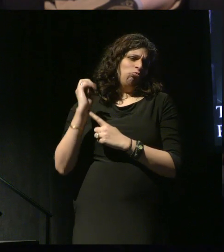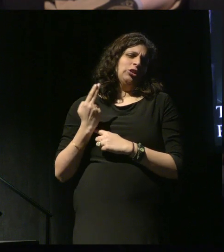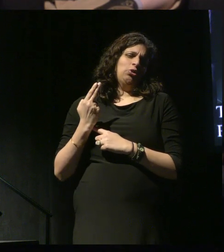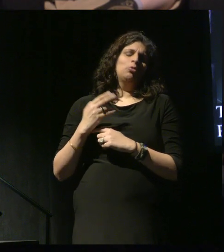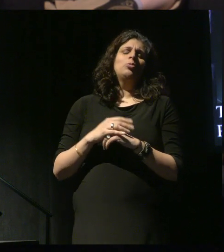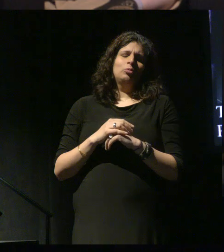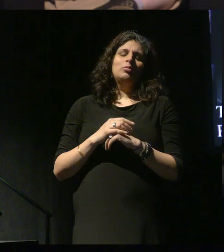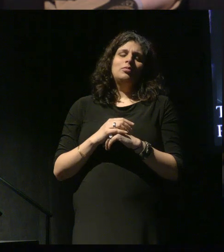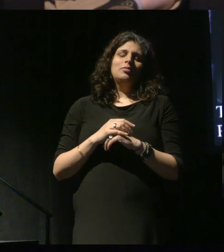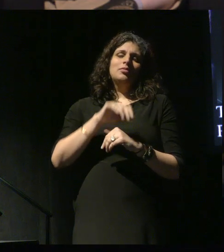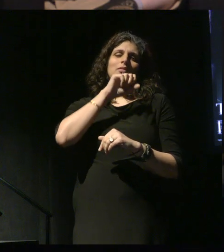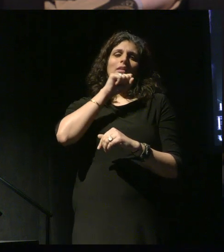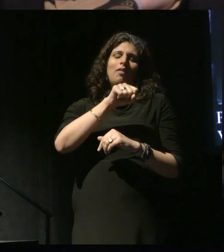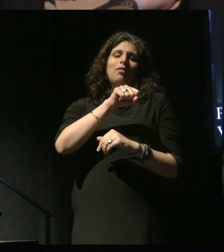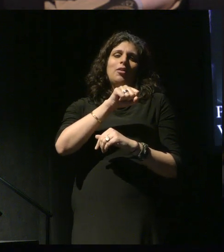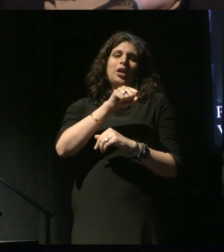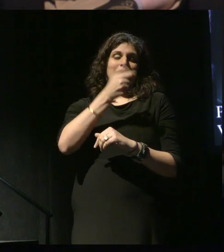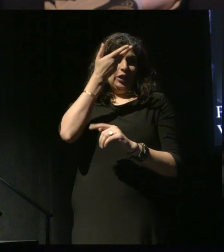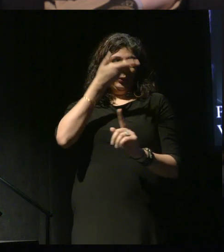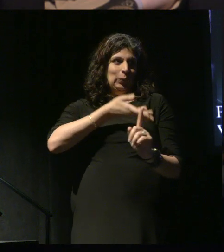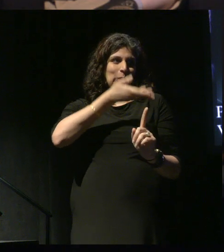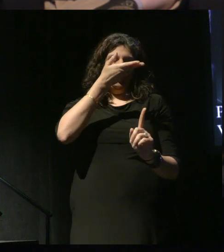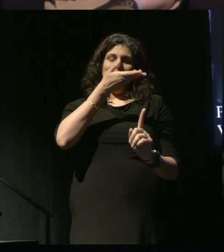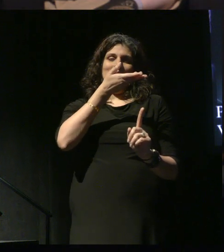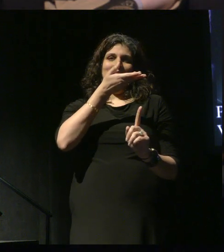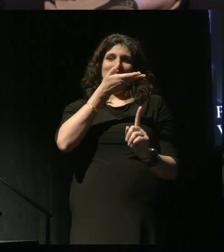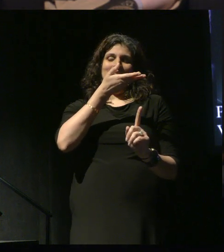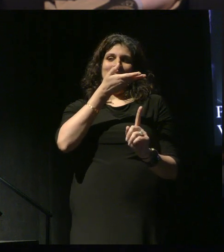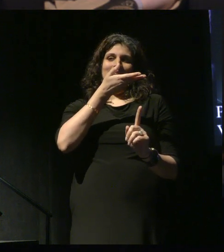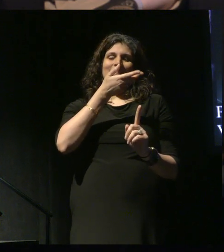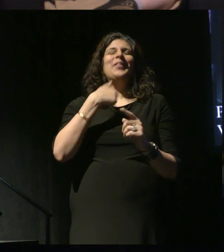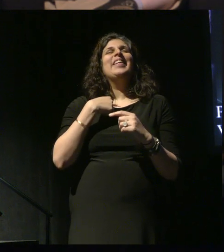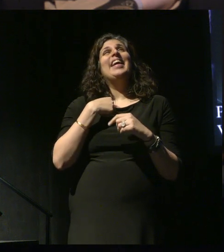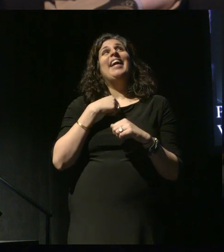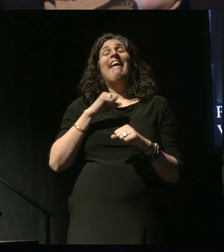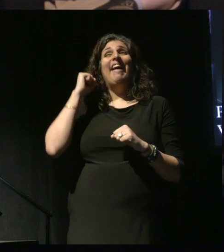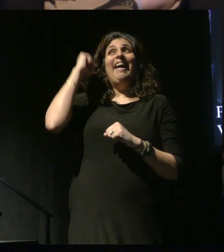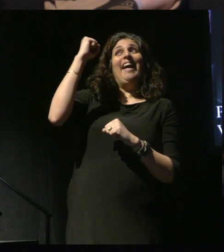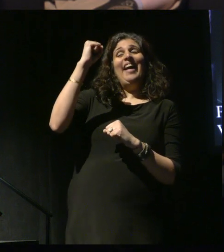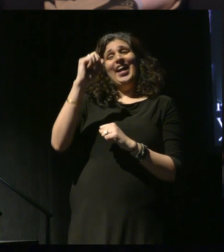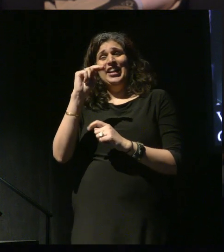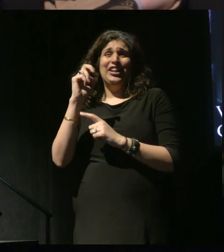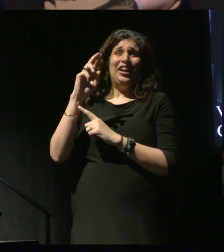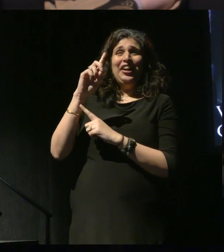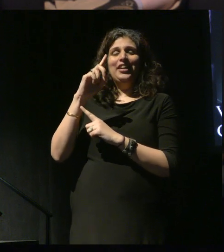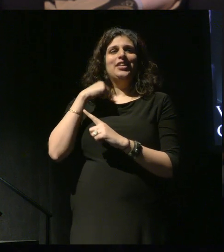And I mean, I love that you are like, yay, I get to nerd. Because I think you're one of the most exciting people